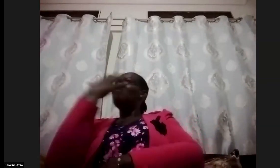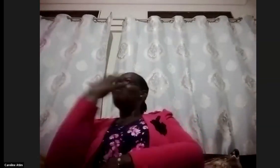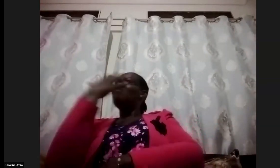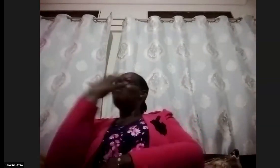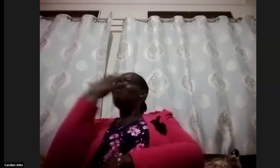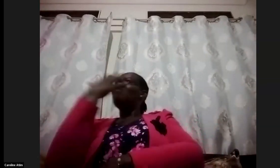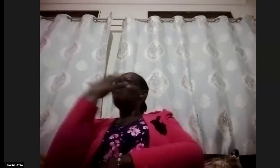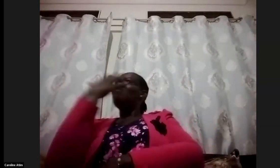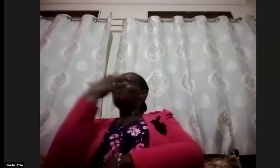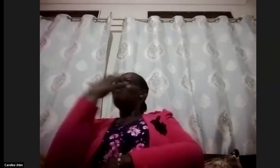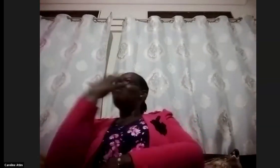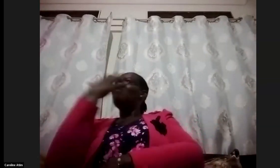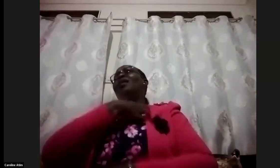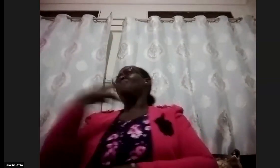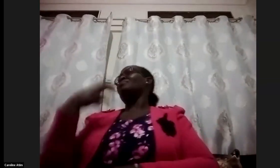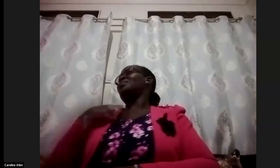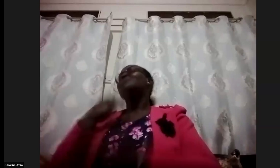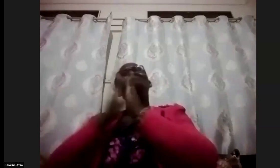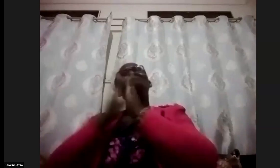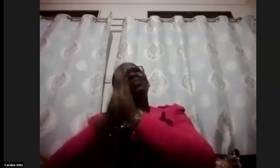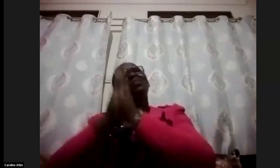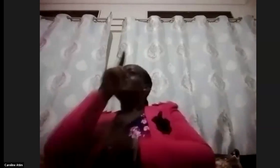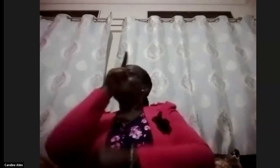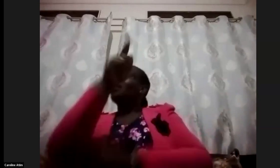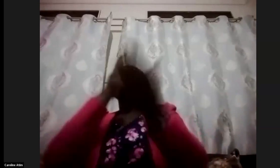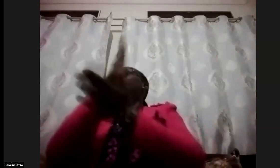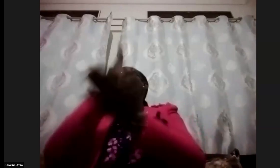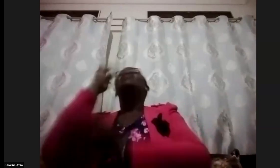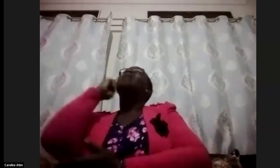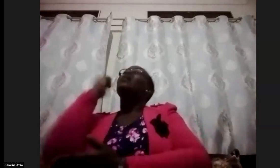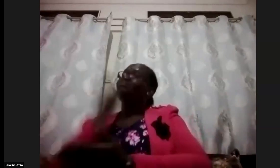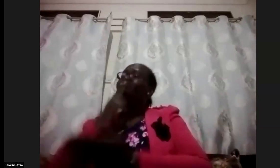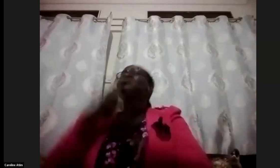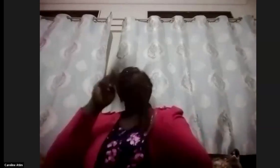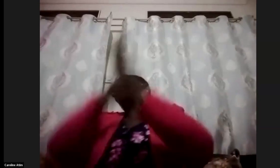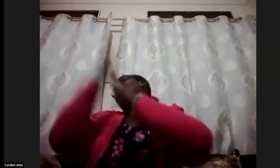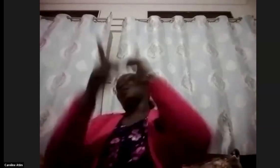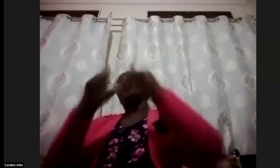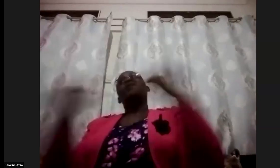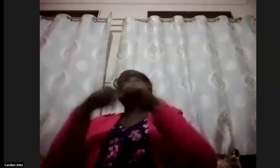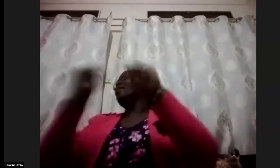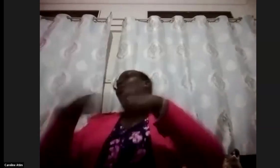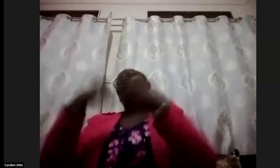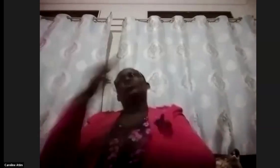at us. We're five deaf people and refugees, they talked to them and said these ones are deaf people, they use sign